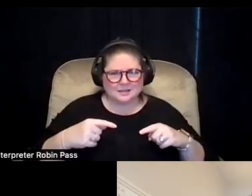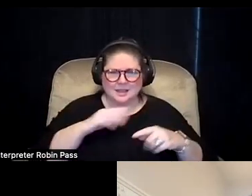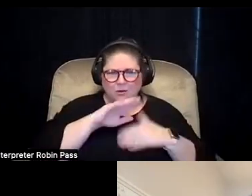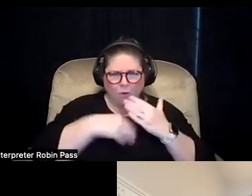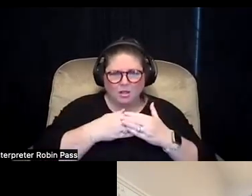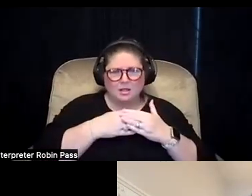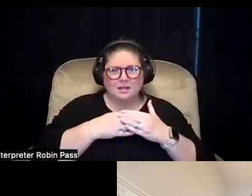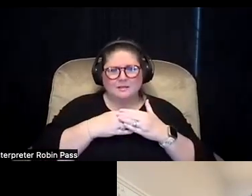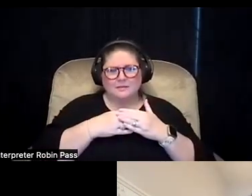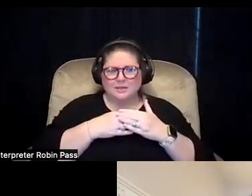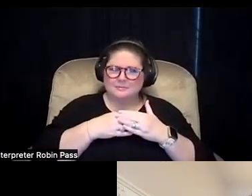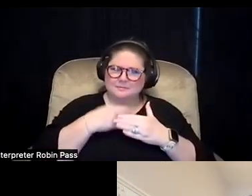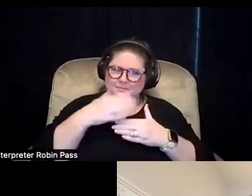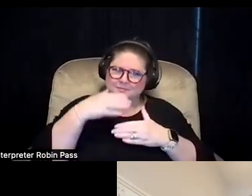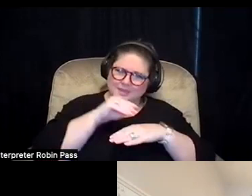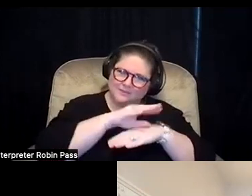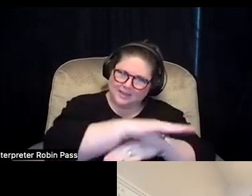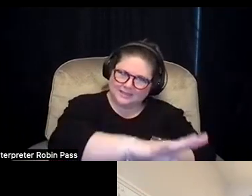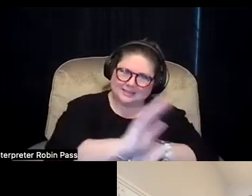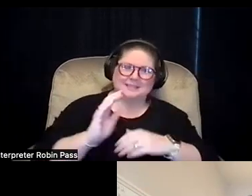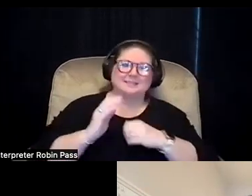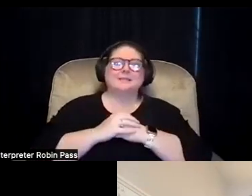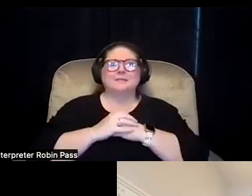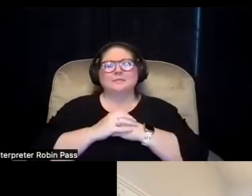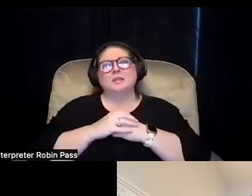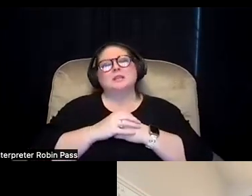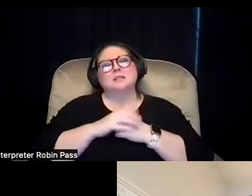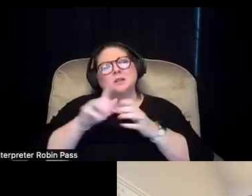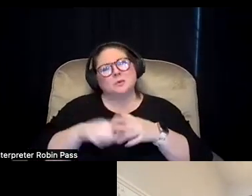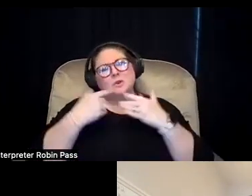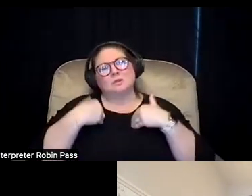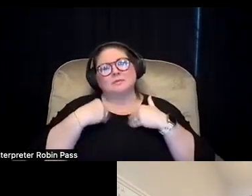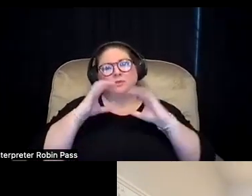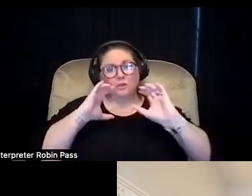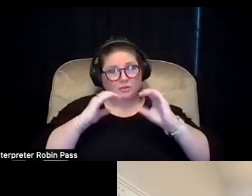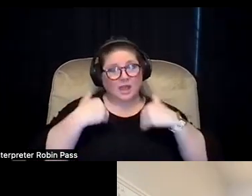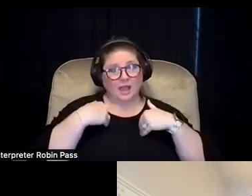so we're gonna move into a conversation i have questions for the panelists but if you are in the